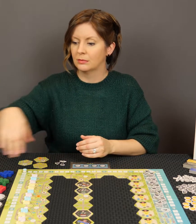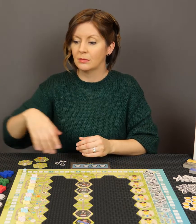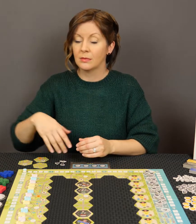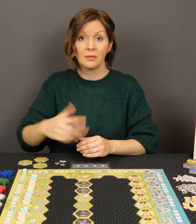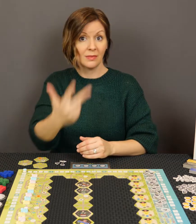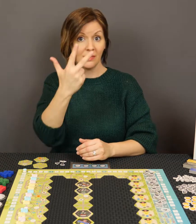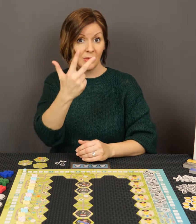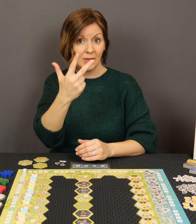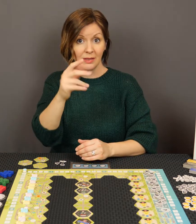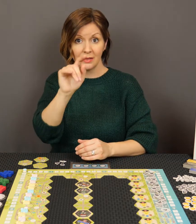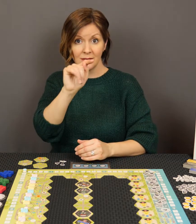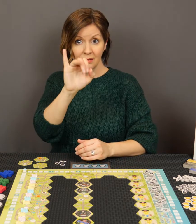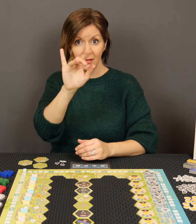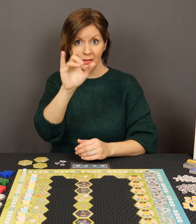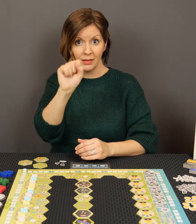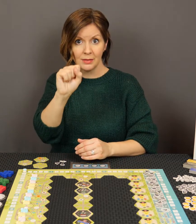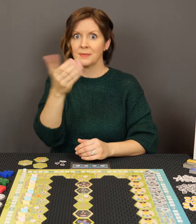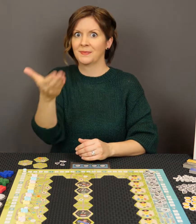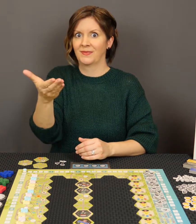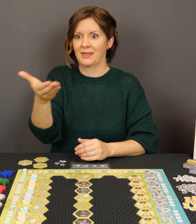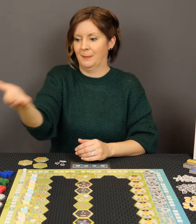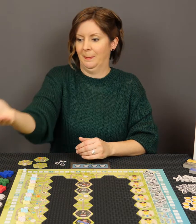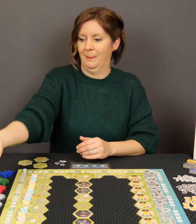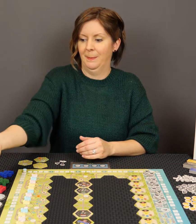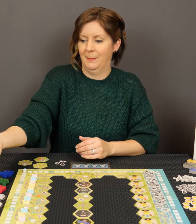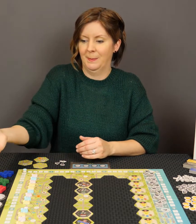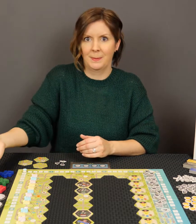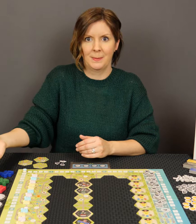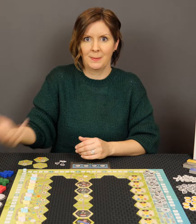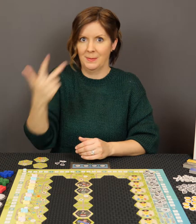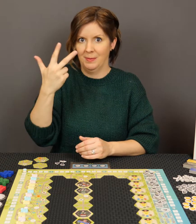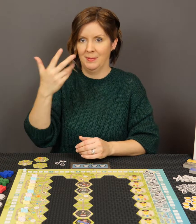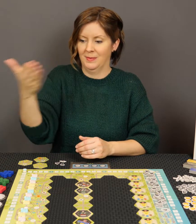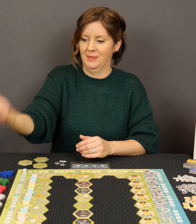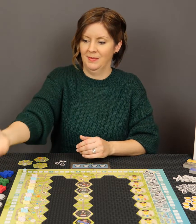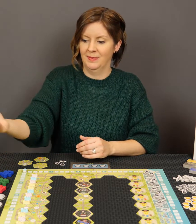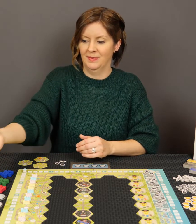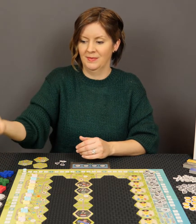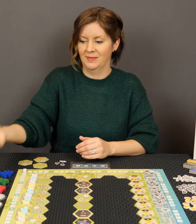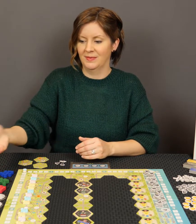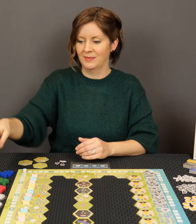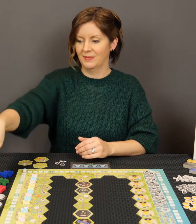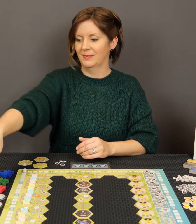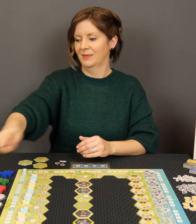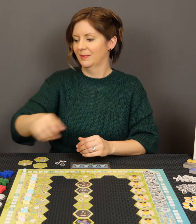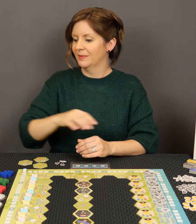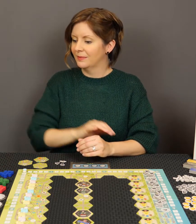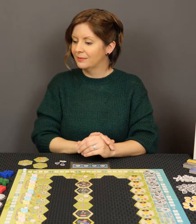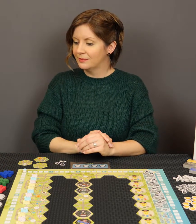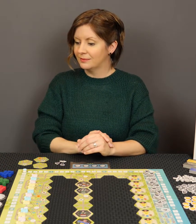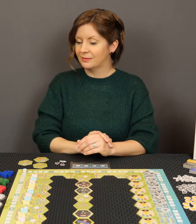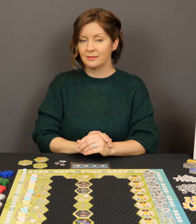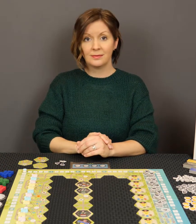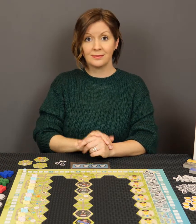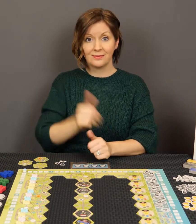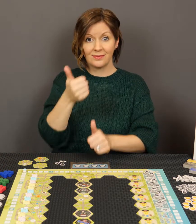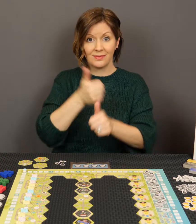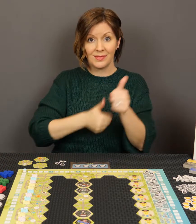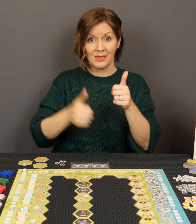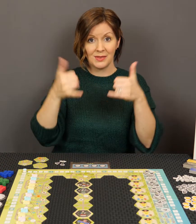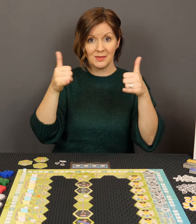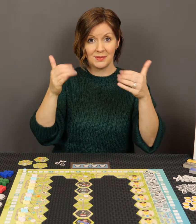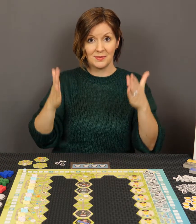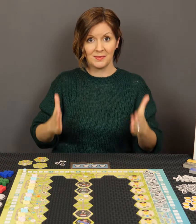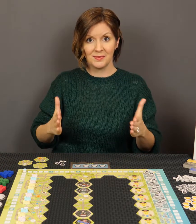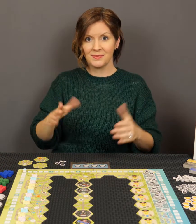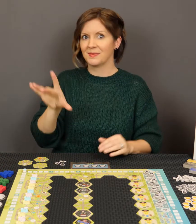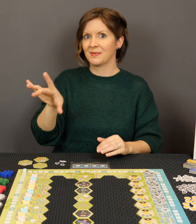3 of those tiles, place face up.